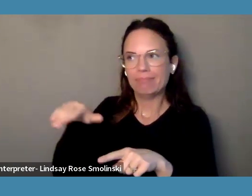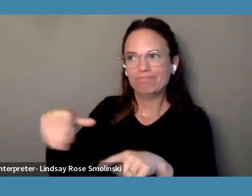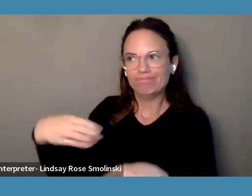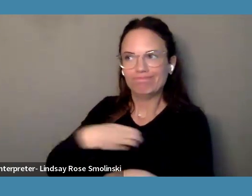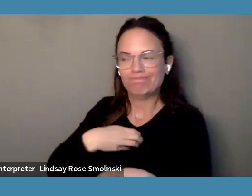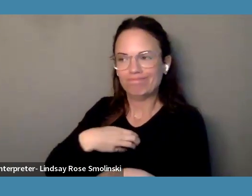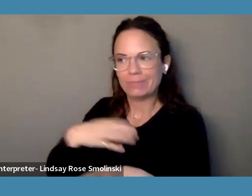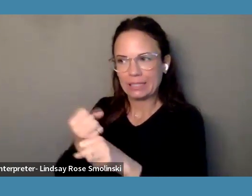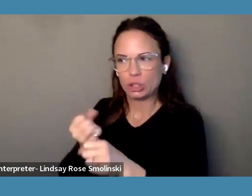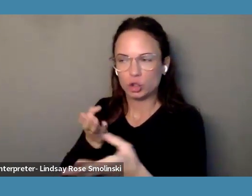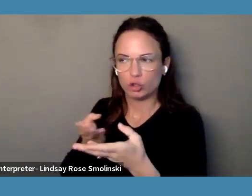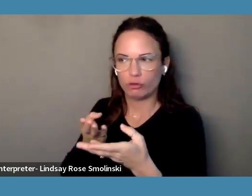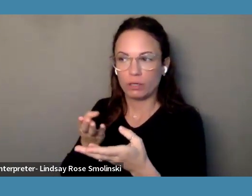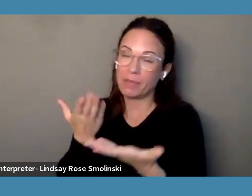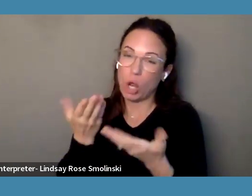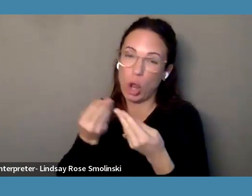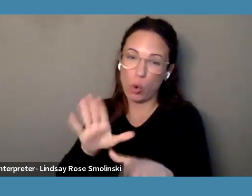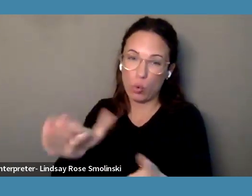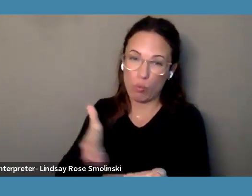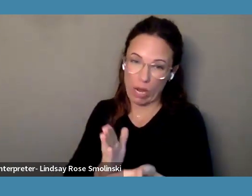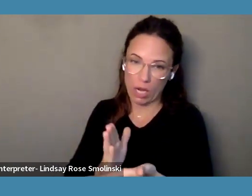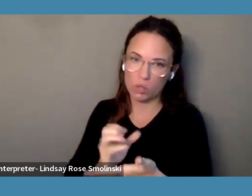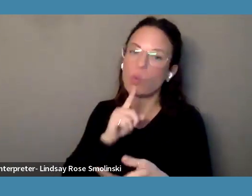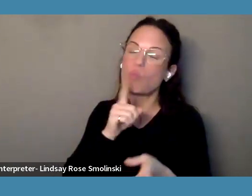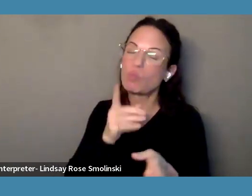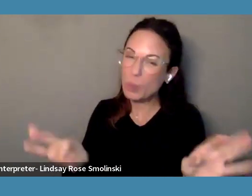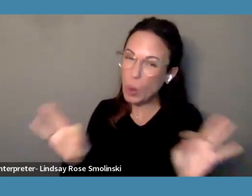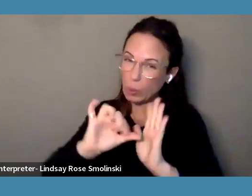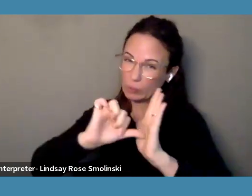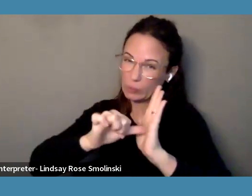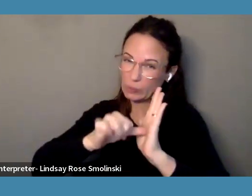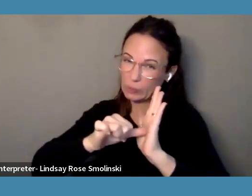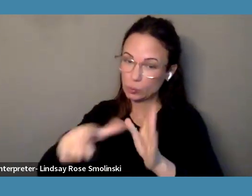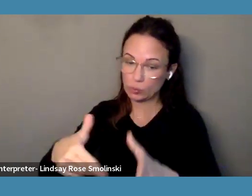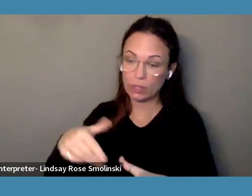You may have lost that right. So it's critically important that you keep a record of your timeline,